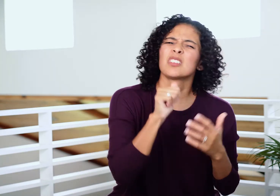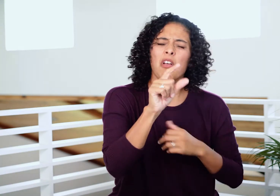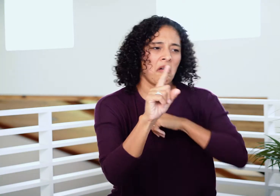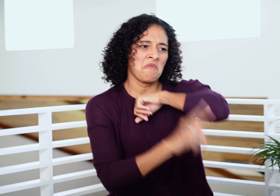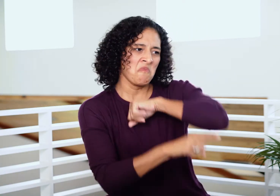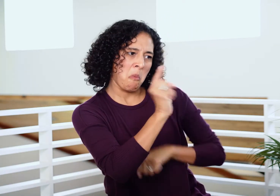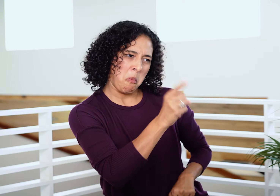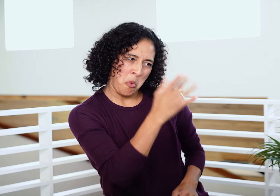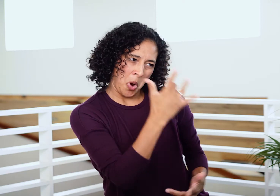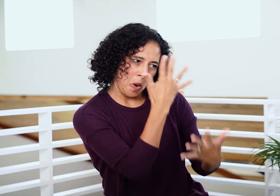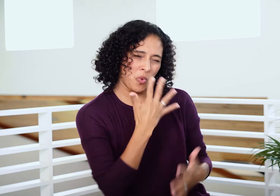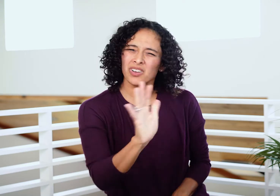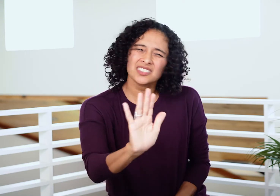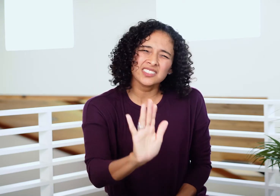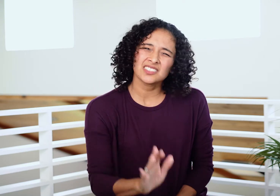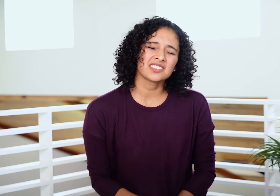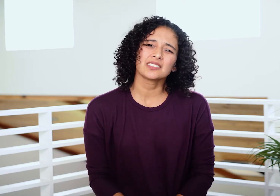and certainly not to condemn them for their mourning.